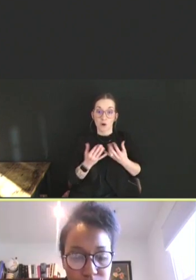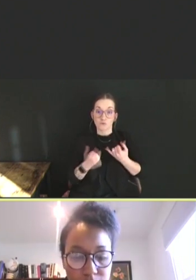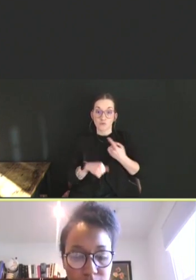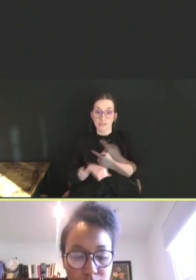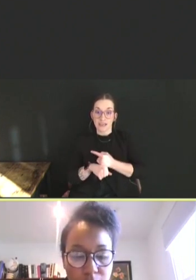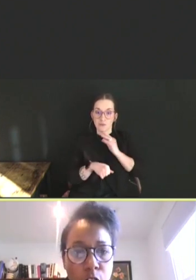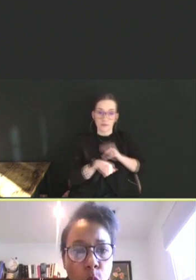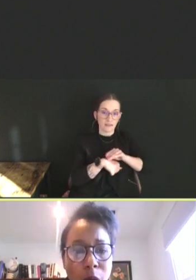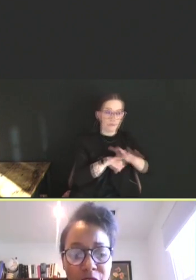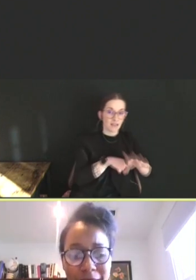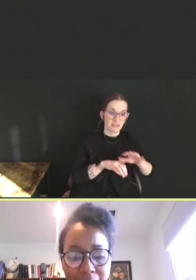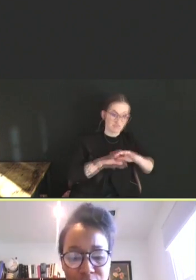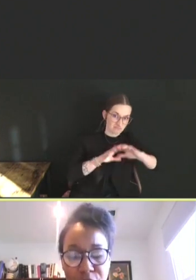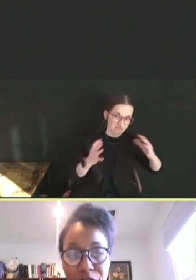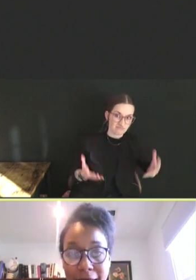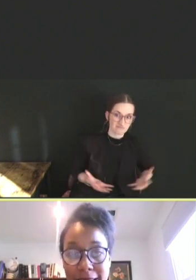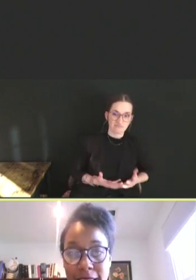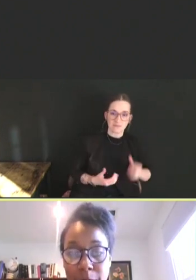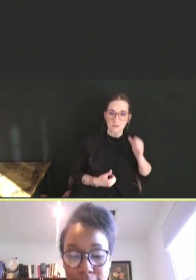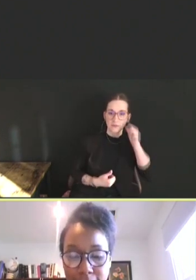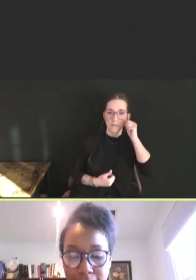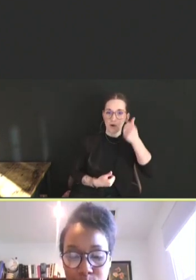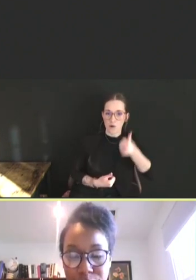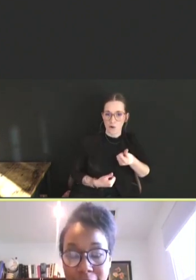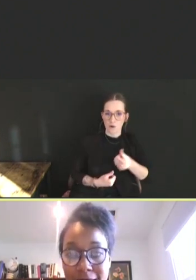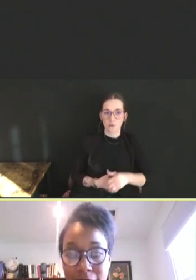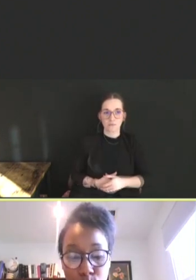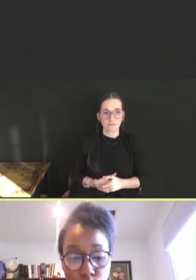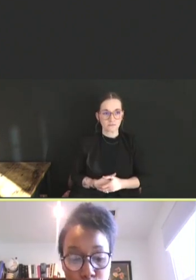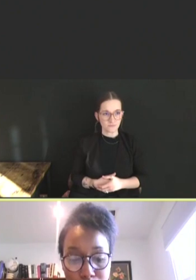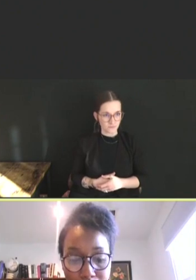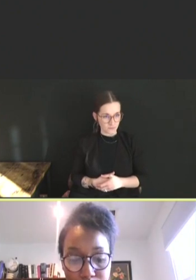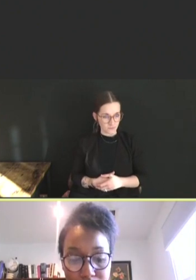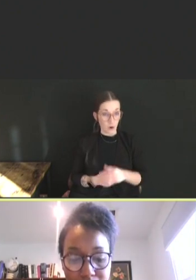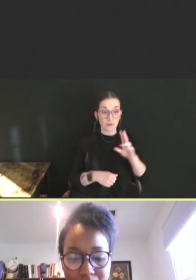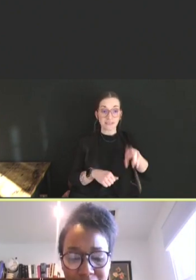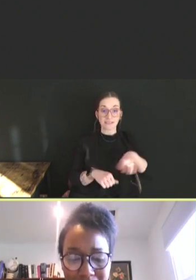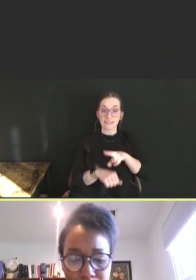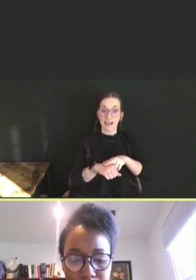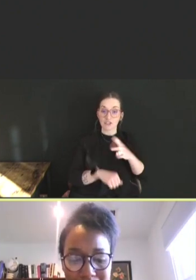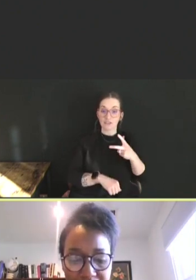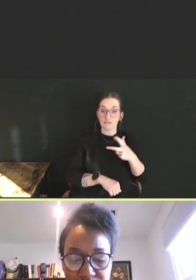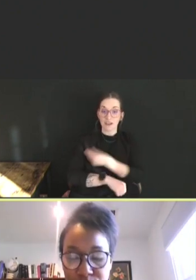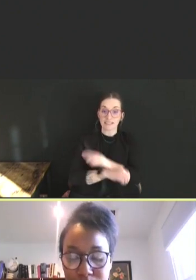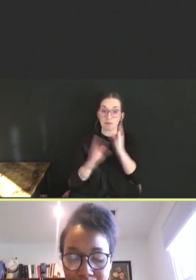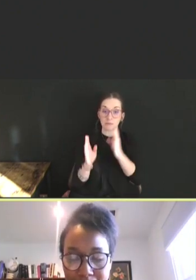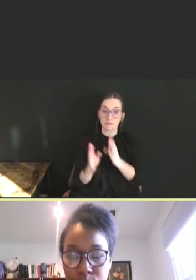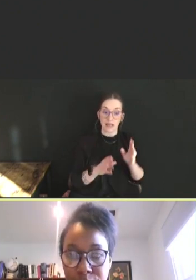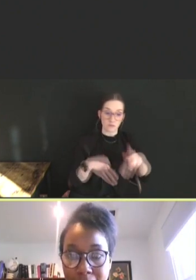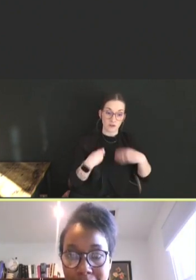While the National Vaccine Plan provides a roadmap, the implementation plan provides